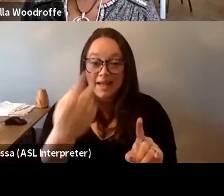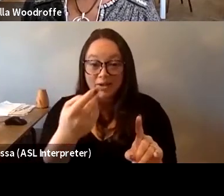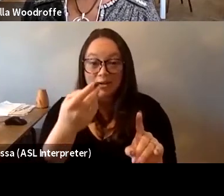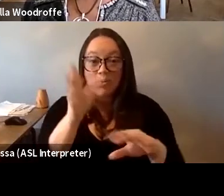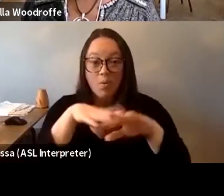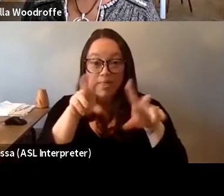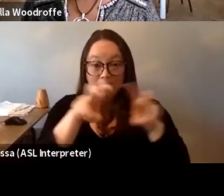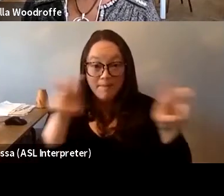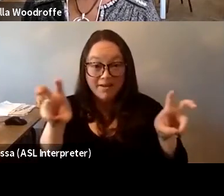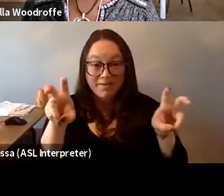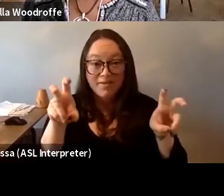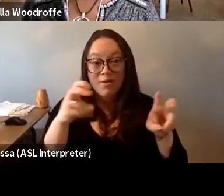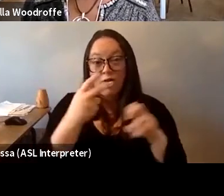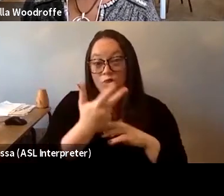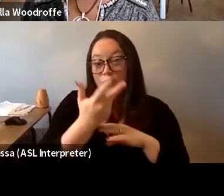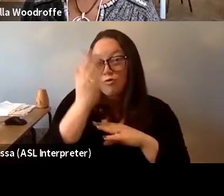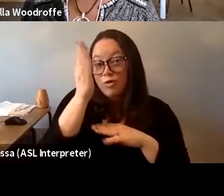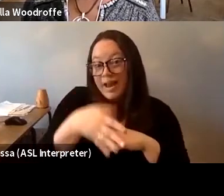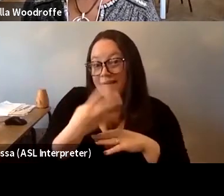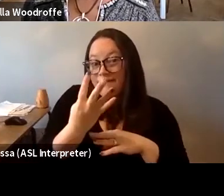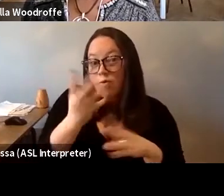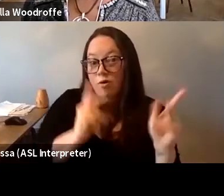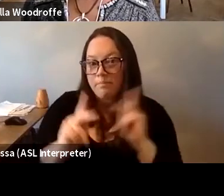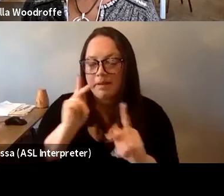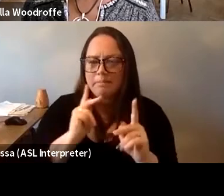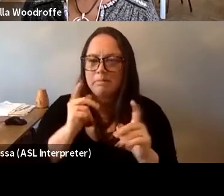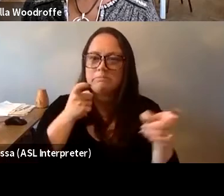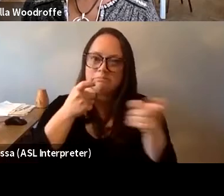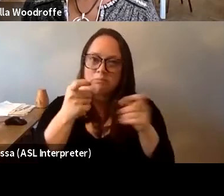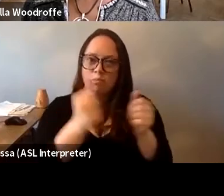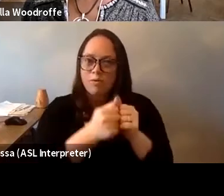four, as dealing with with males, and I have a daughter.